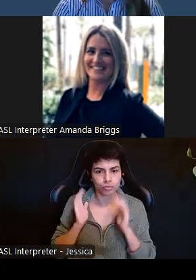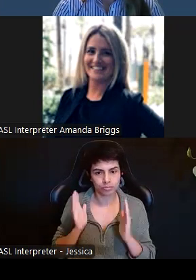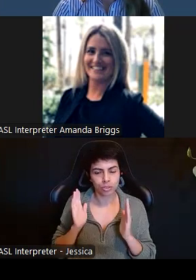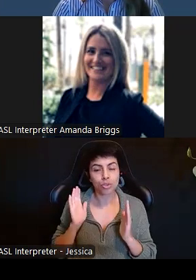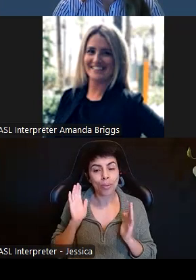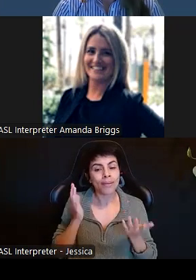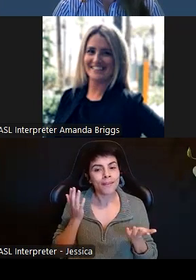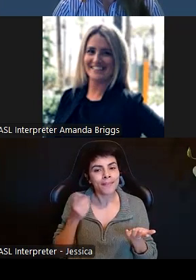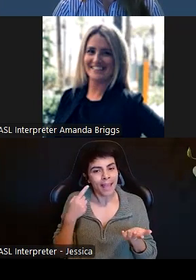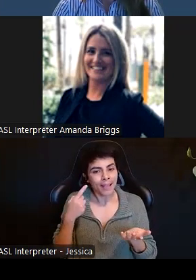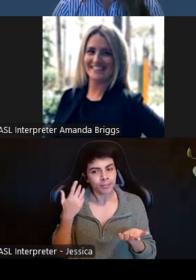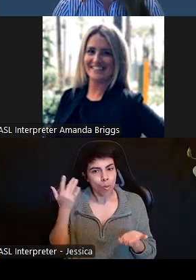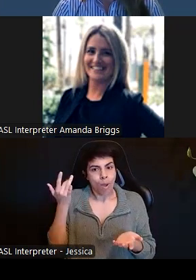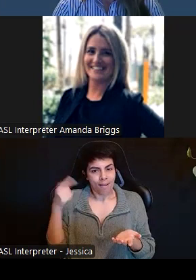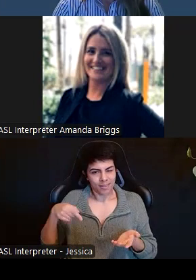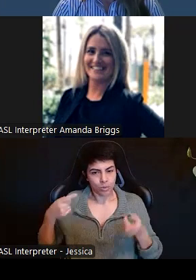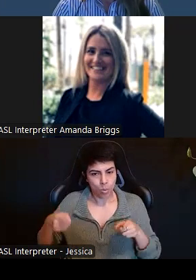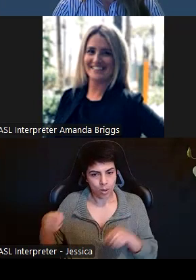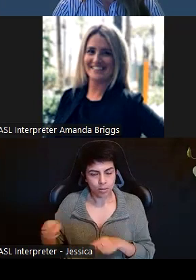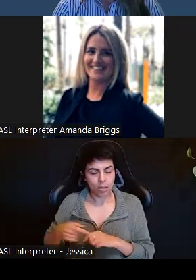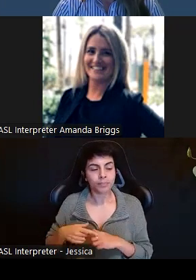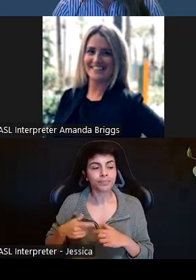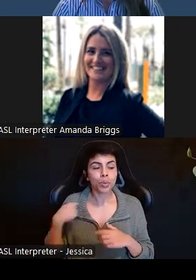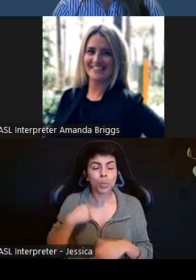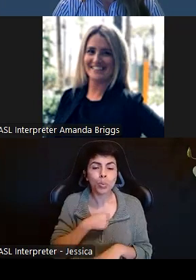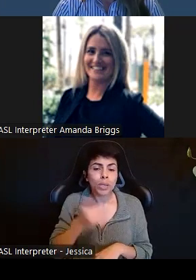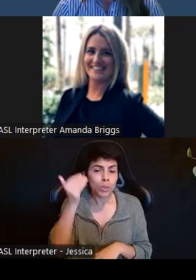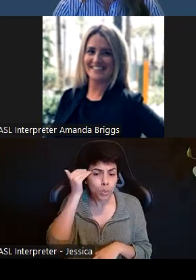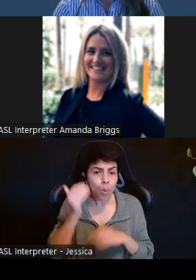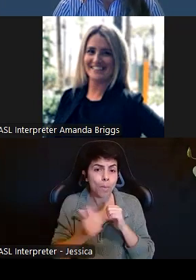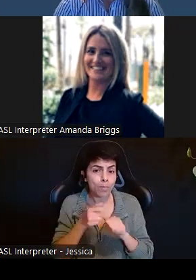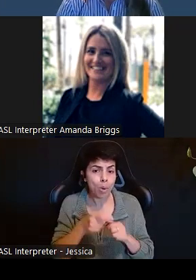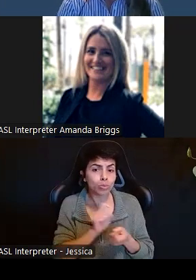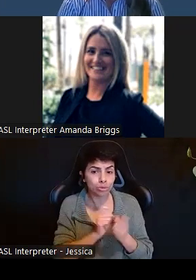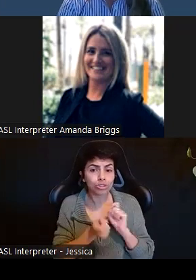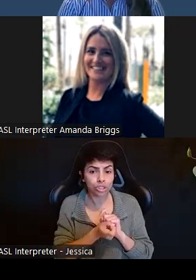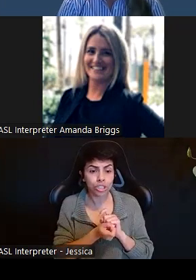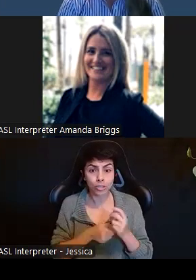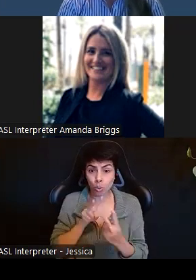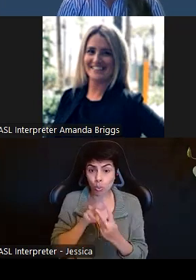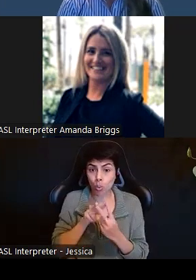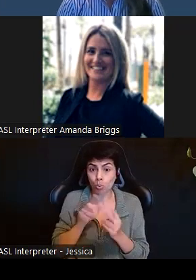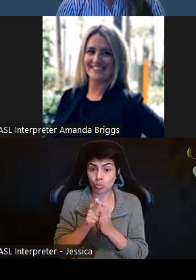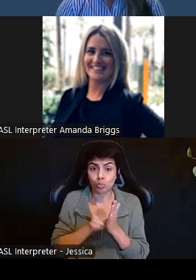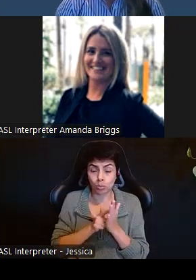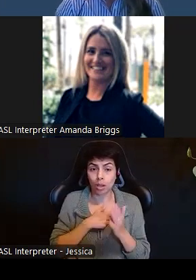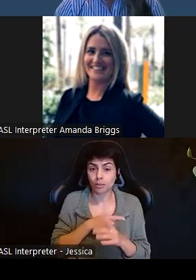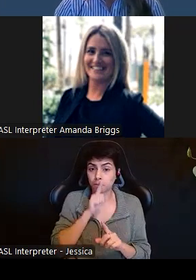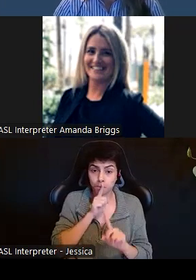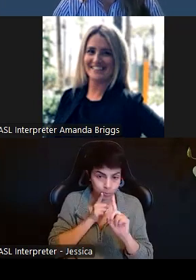What we know now is that most of these changes from those two laws are not specific to people with disabilities.